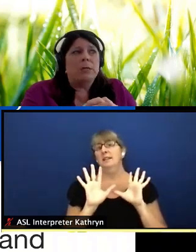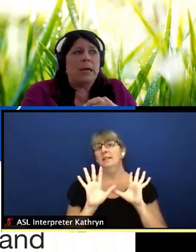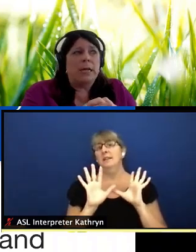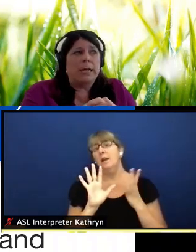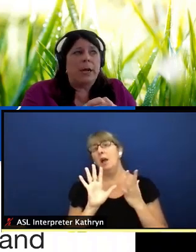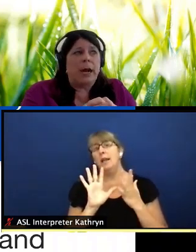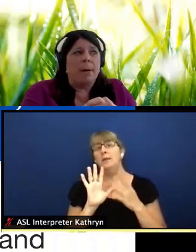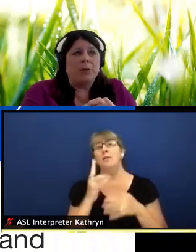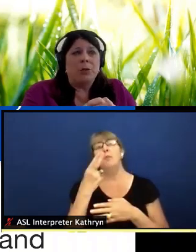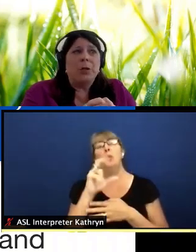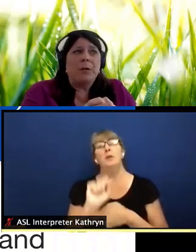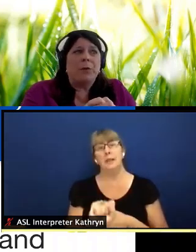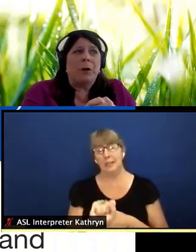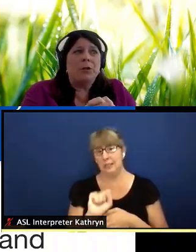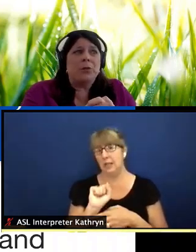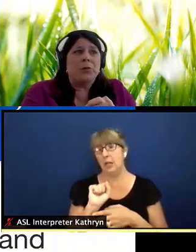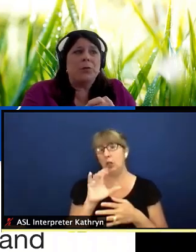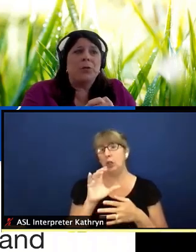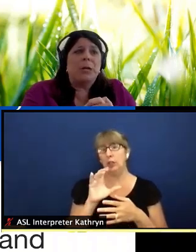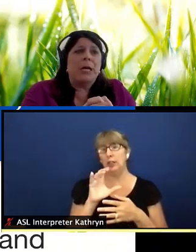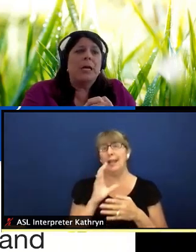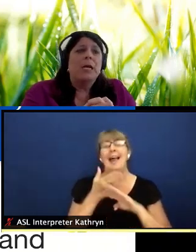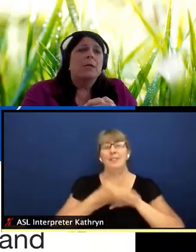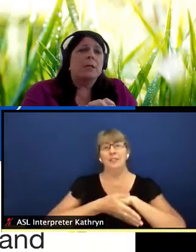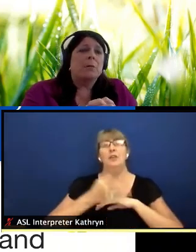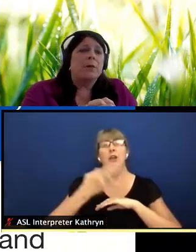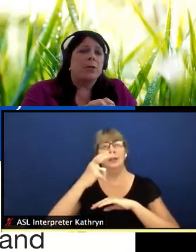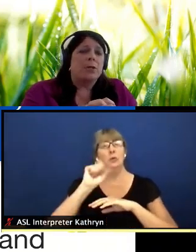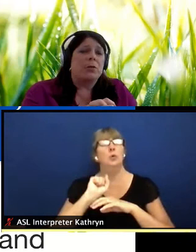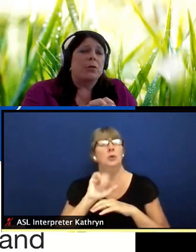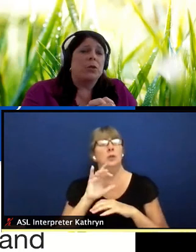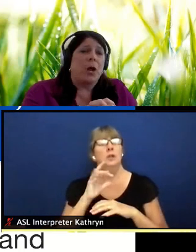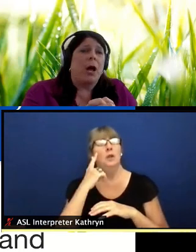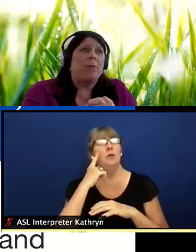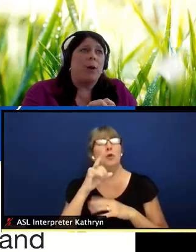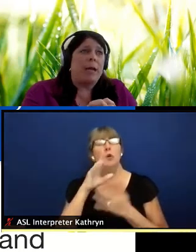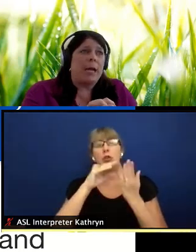secondary opportunity for our students to get some of our students job ready,